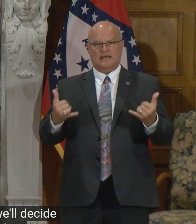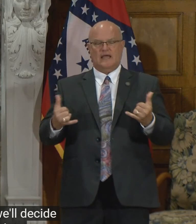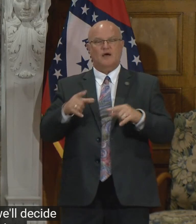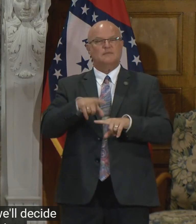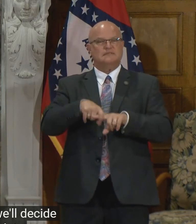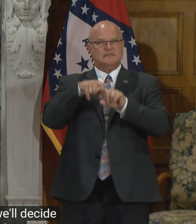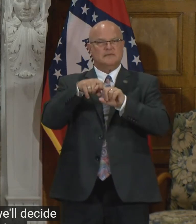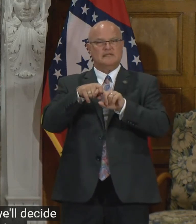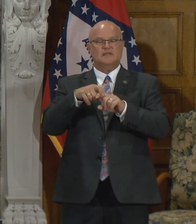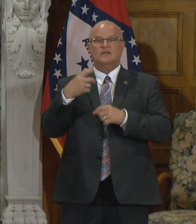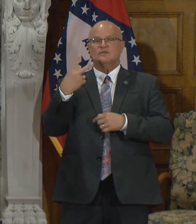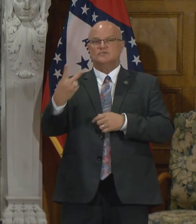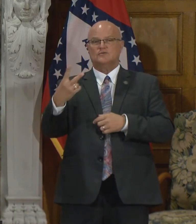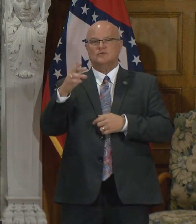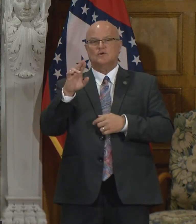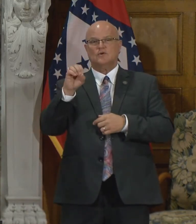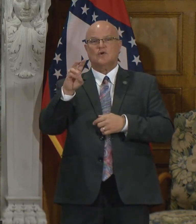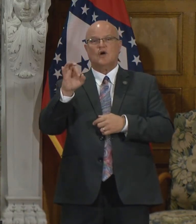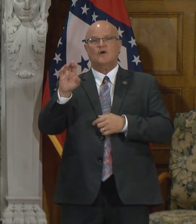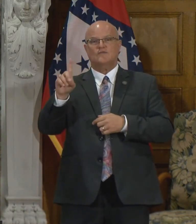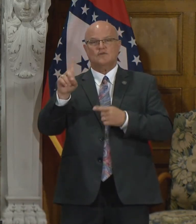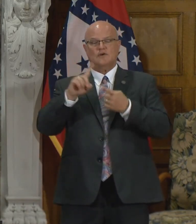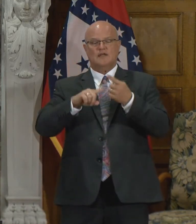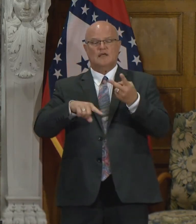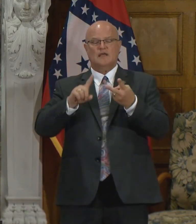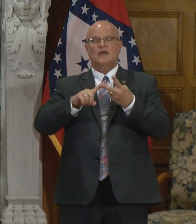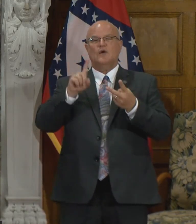Crawford County Sheriff's Office and one from Mulberry Police Department?